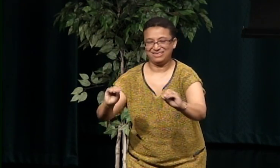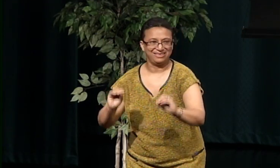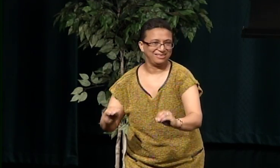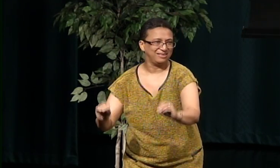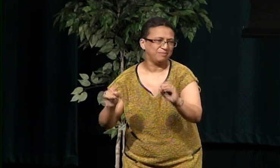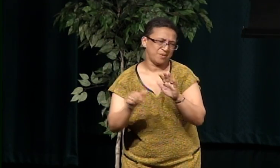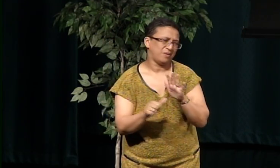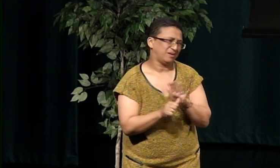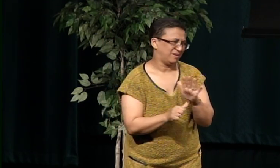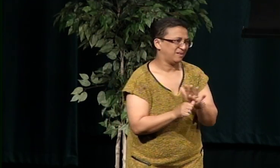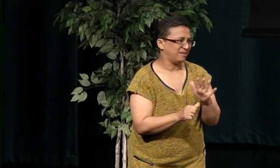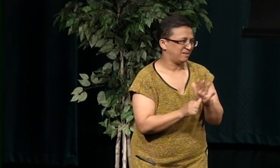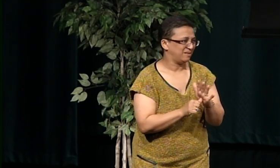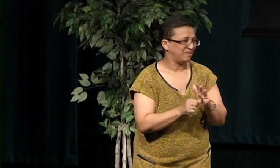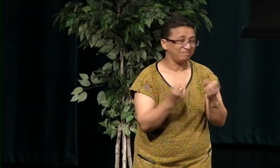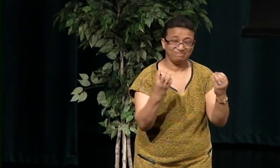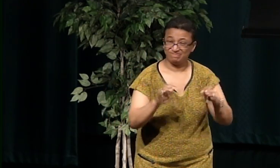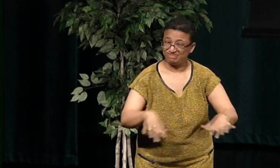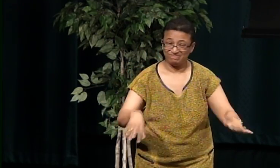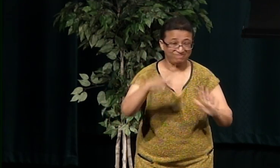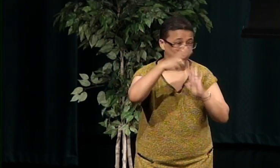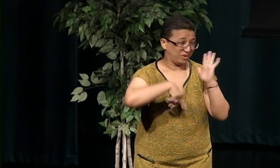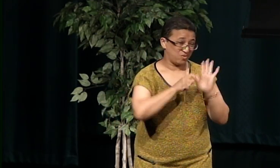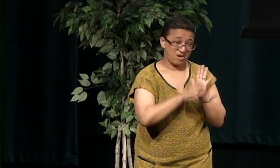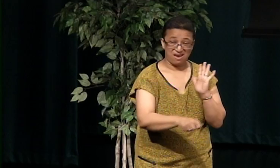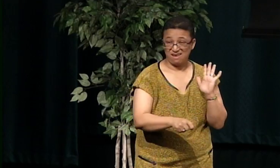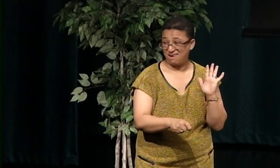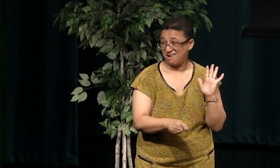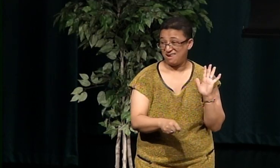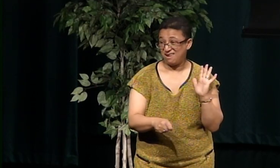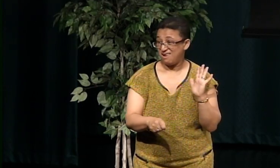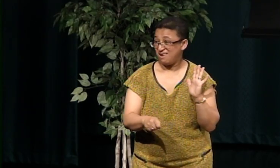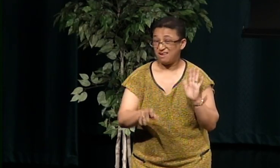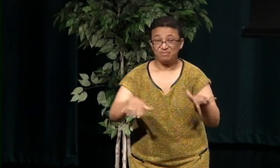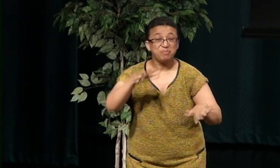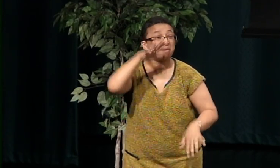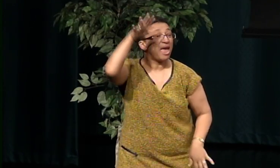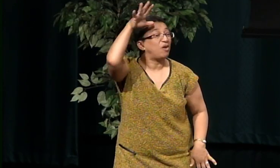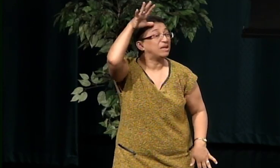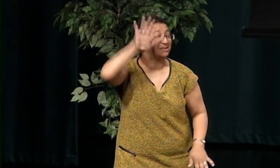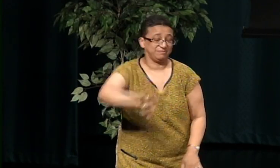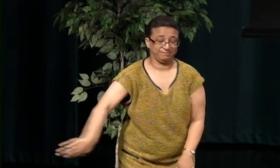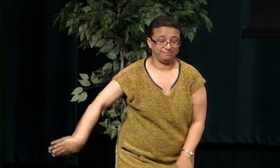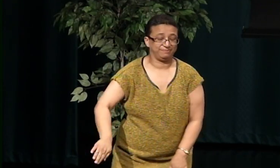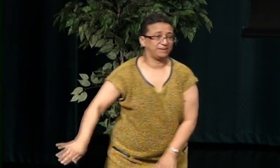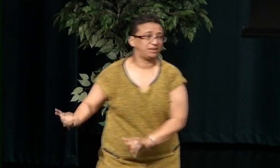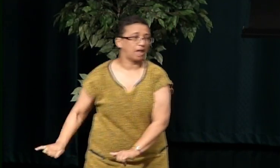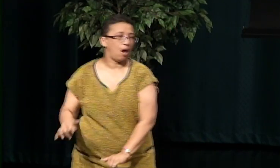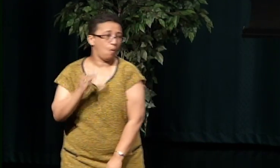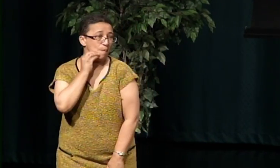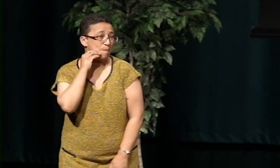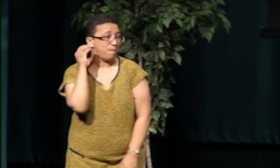So when you get your education here, you're responsible to go out there and make sure as many other deaf and hard of hearing children